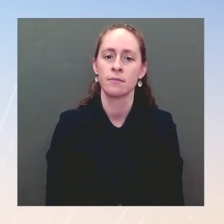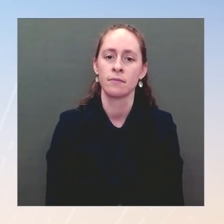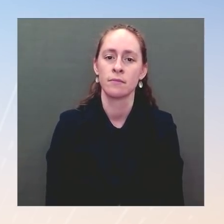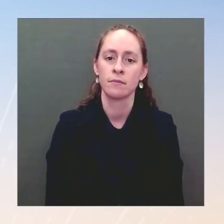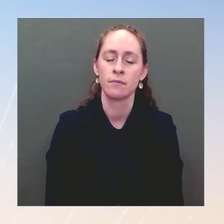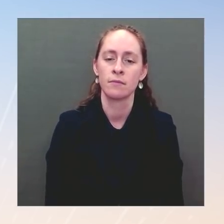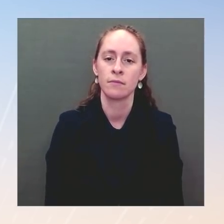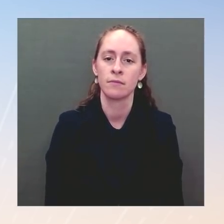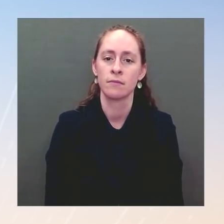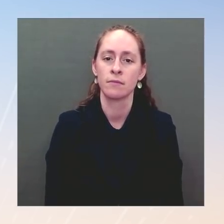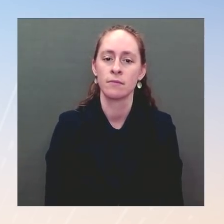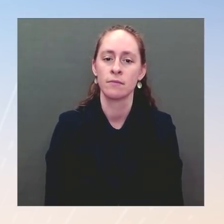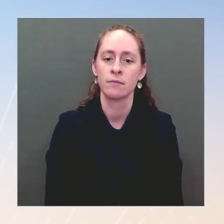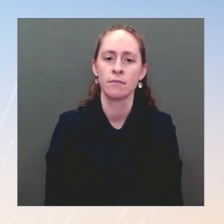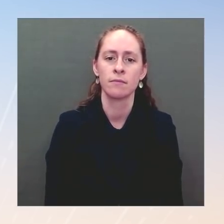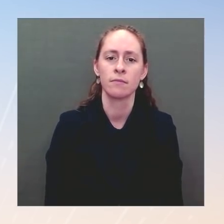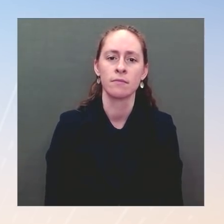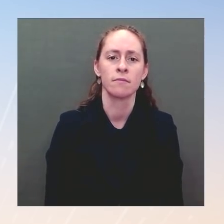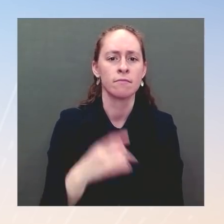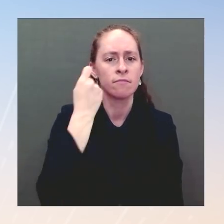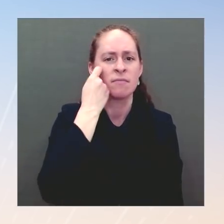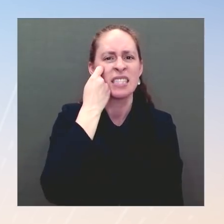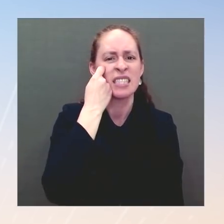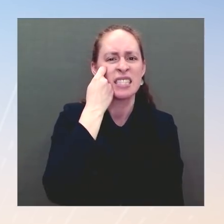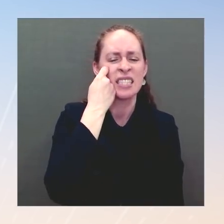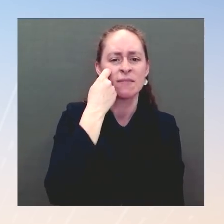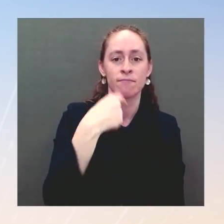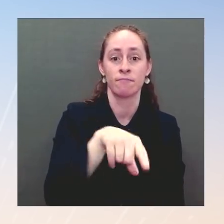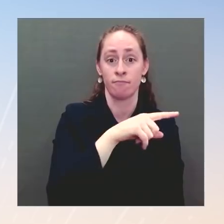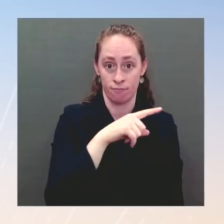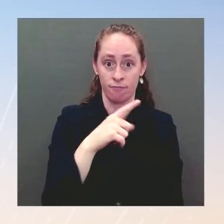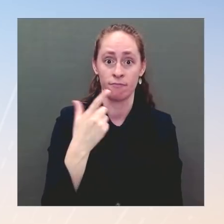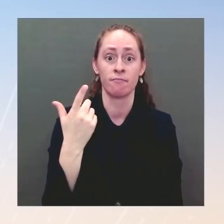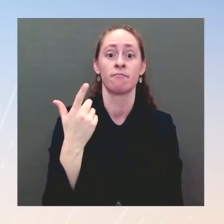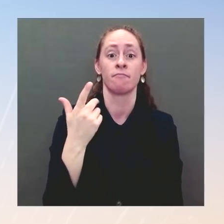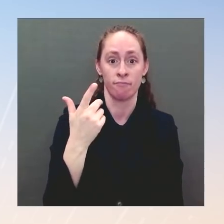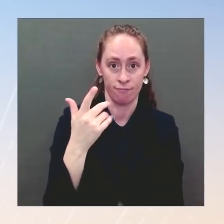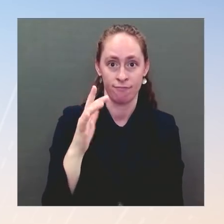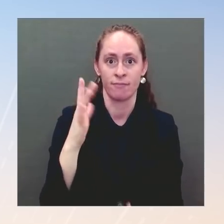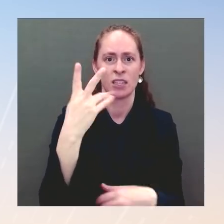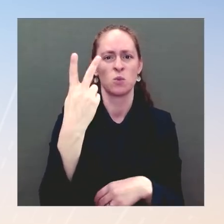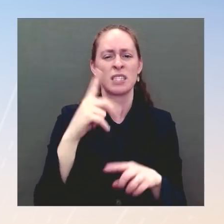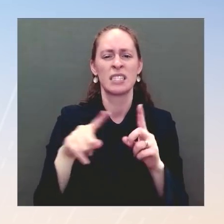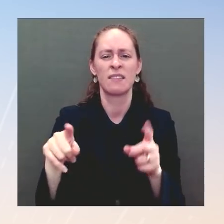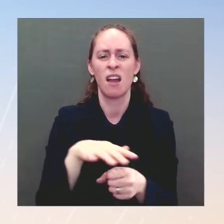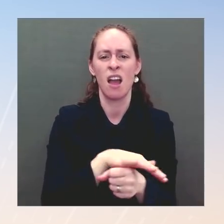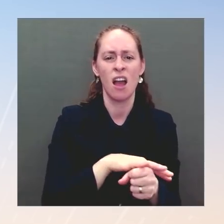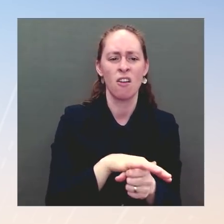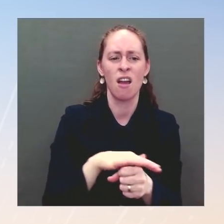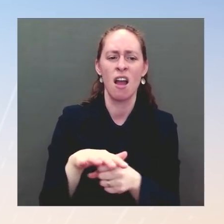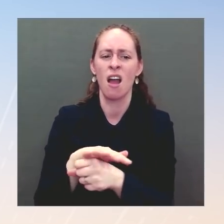that does not constitute an invasion because Russia already has troops there; this is just "more overt."